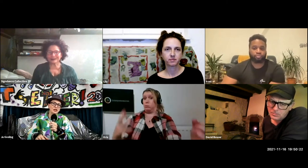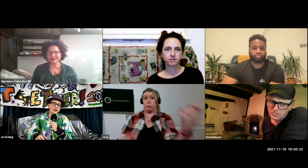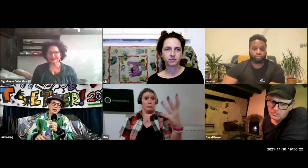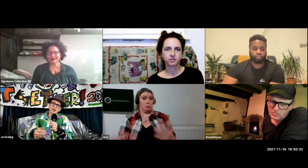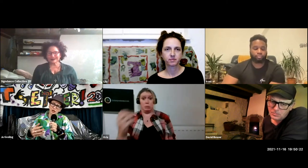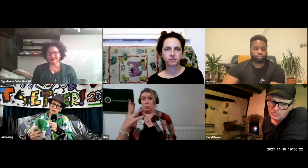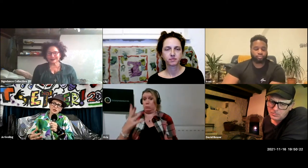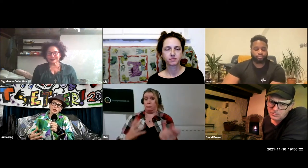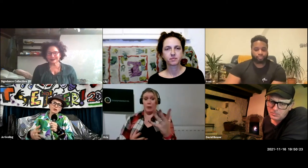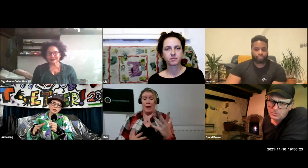Collective.